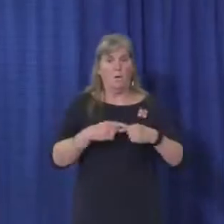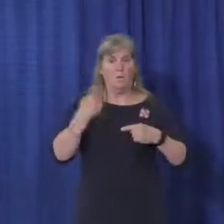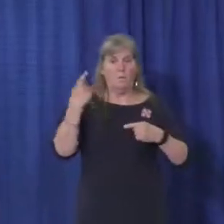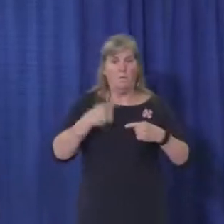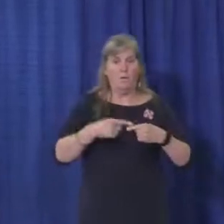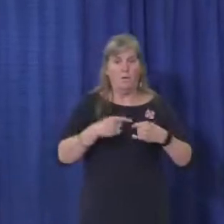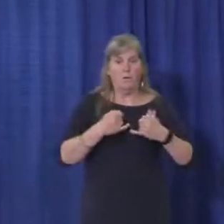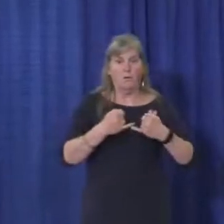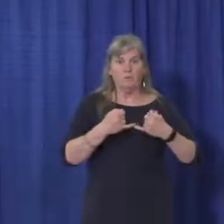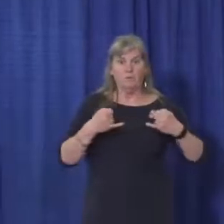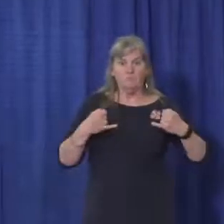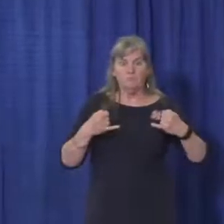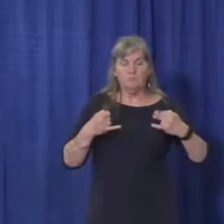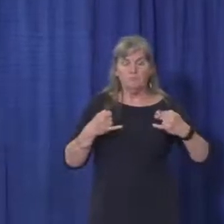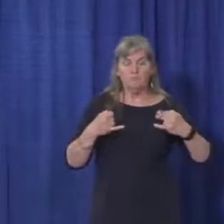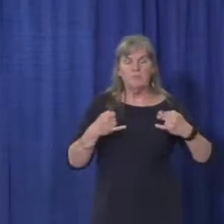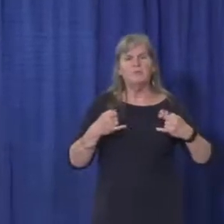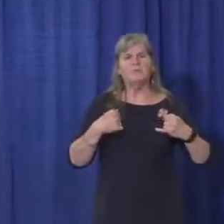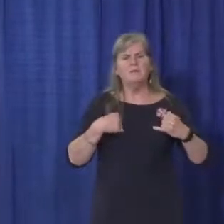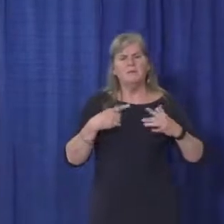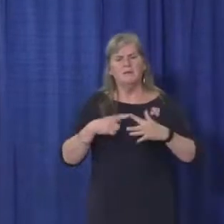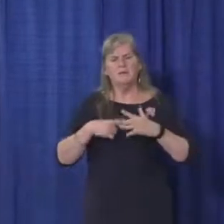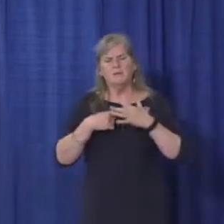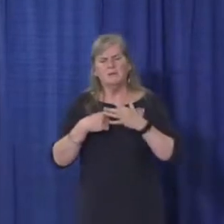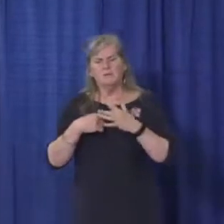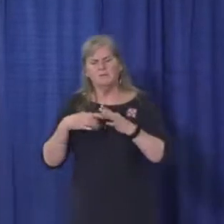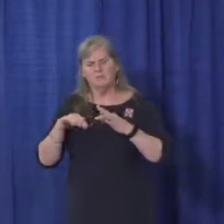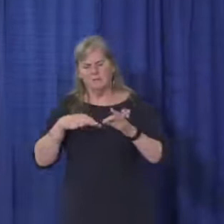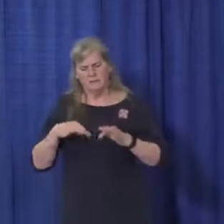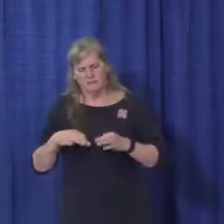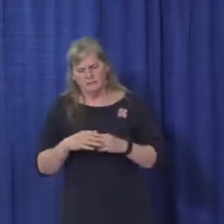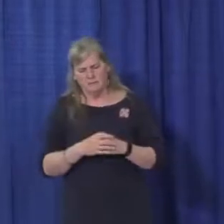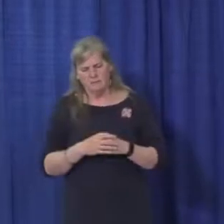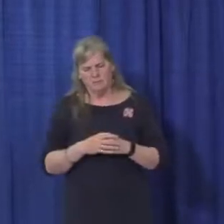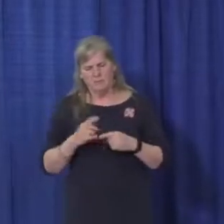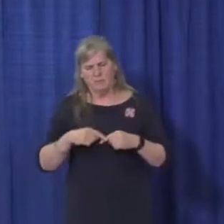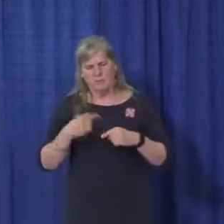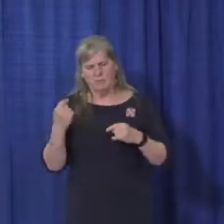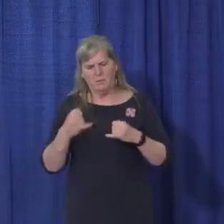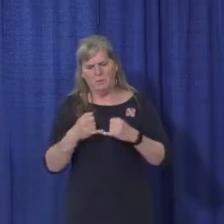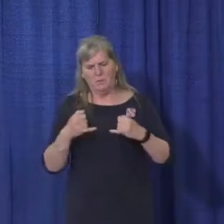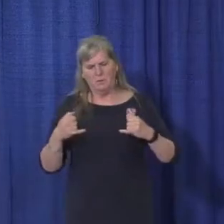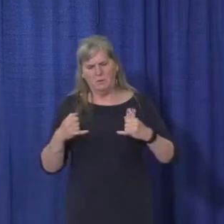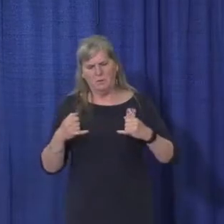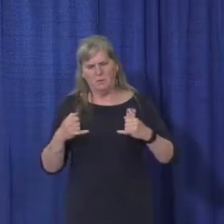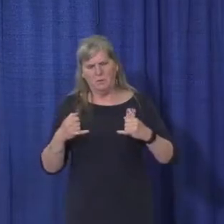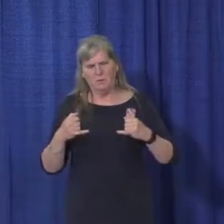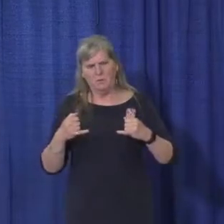borders and I first began with saying the borders are -- that